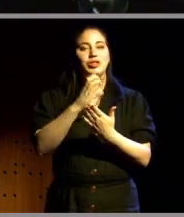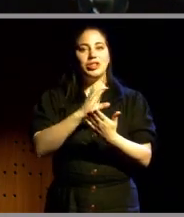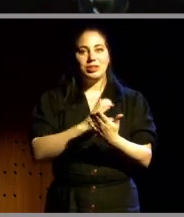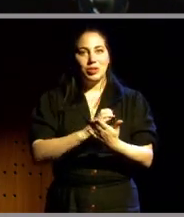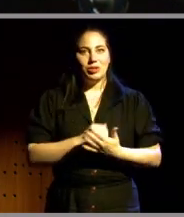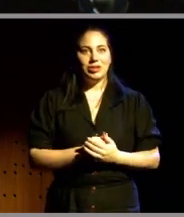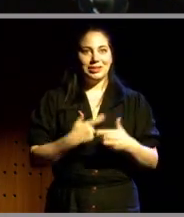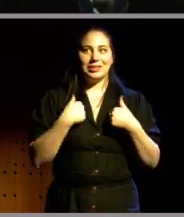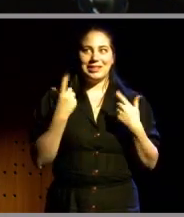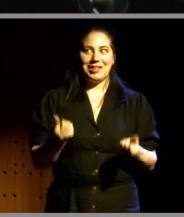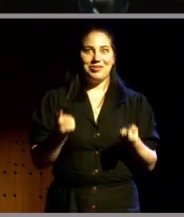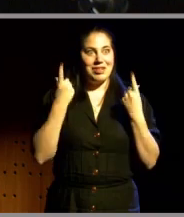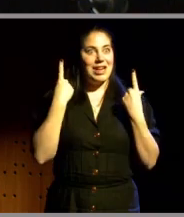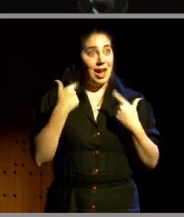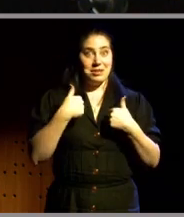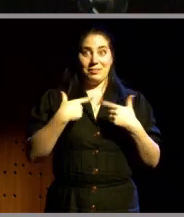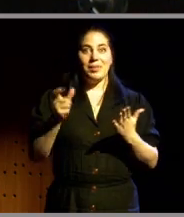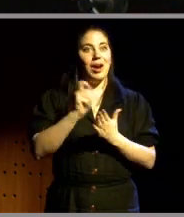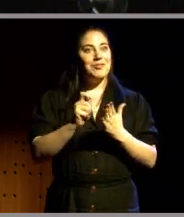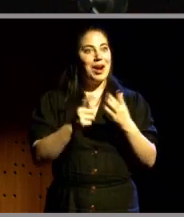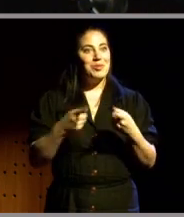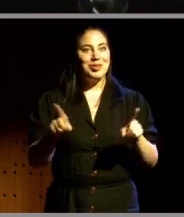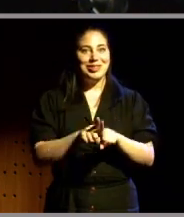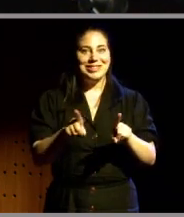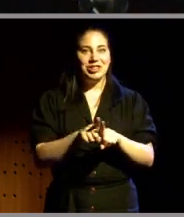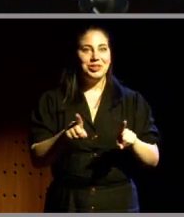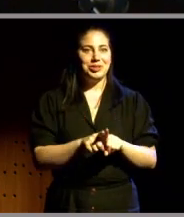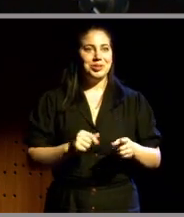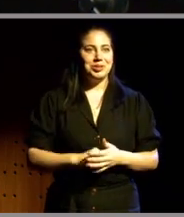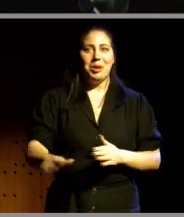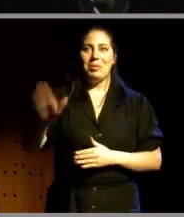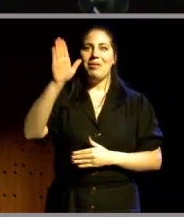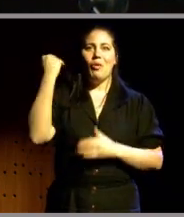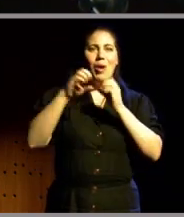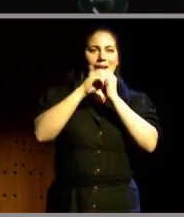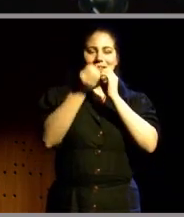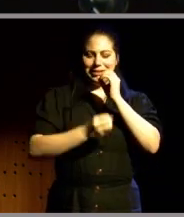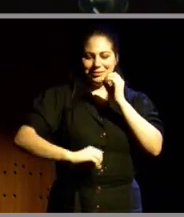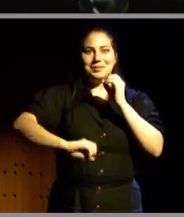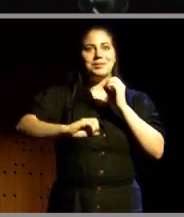compose because prior to that, I was a horn player and a jazz piano player.